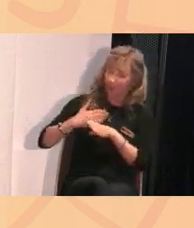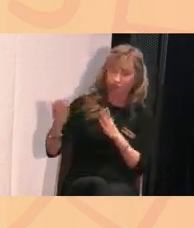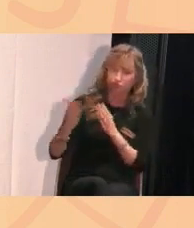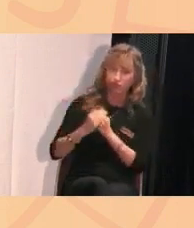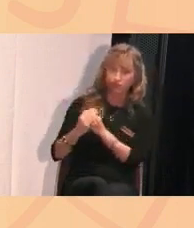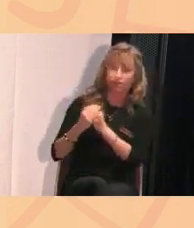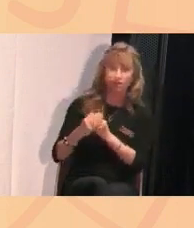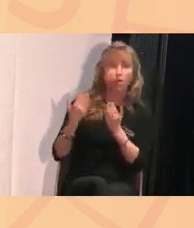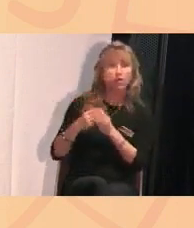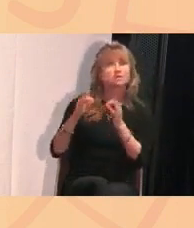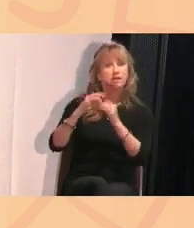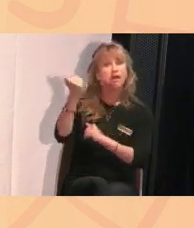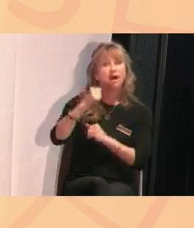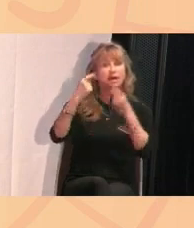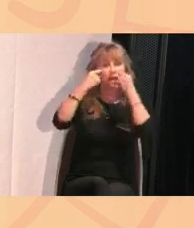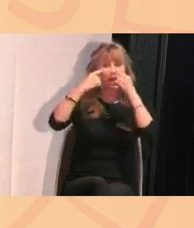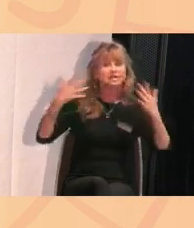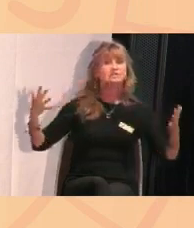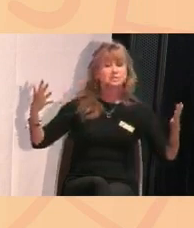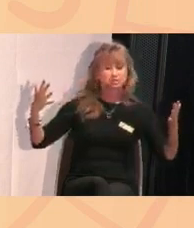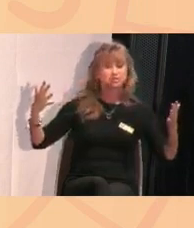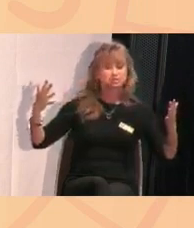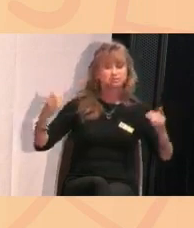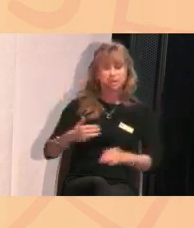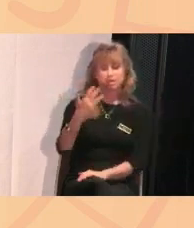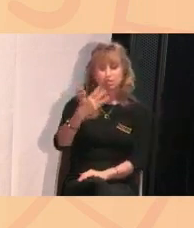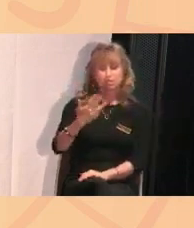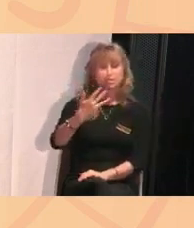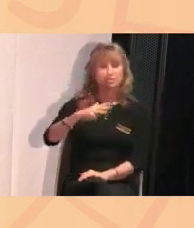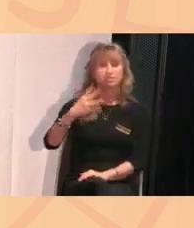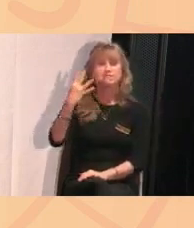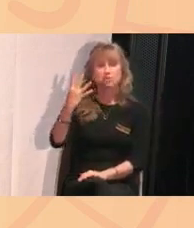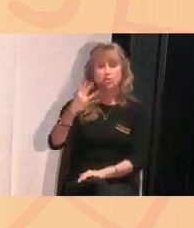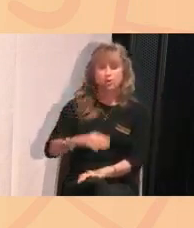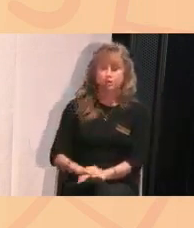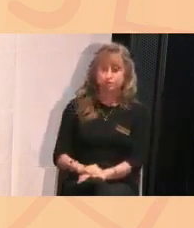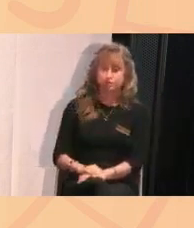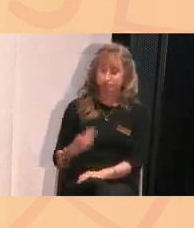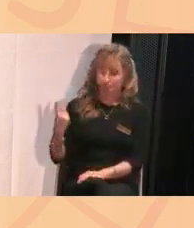Around this time you left Ramingining and we co-curated an exhibition